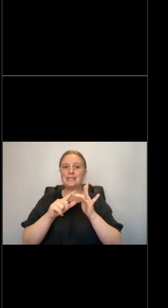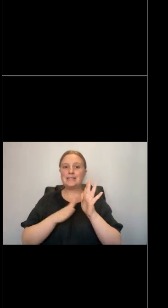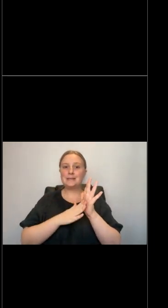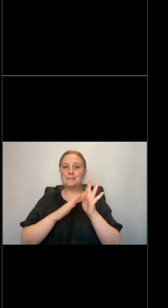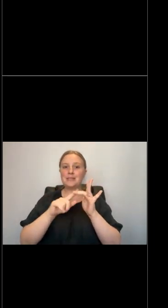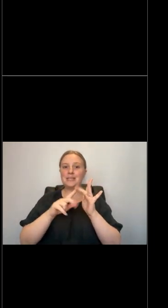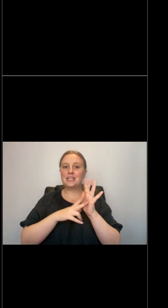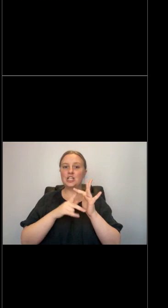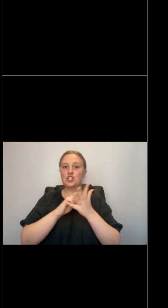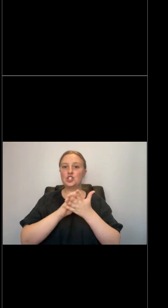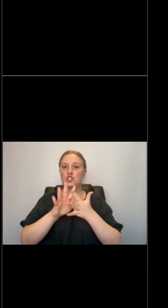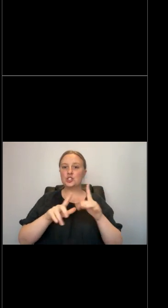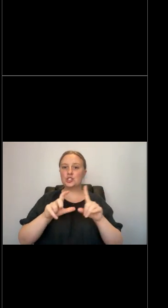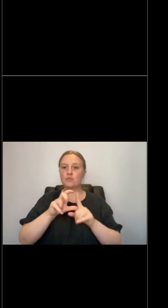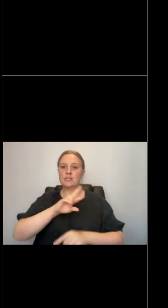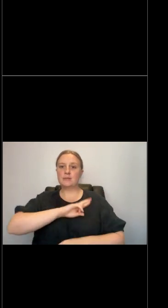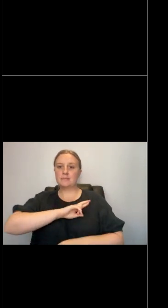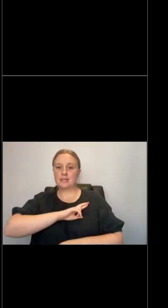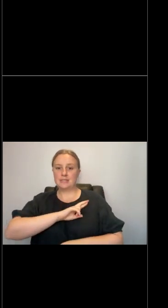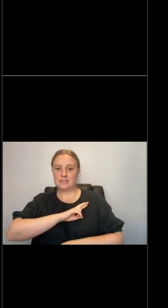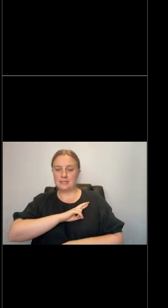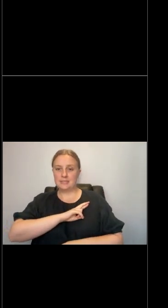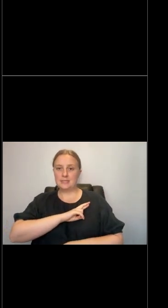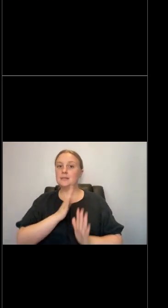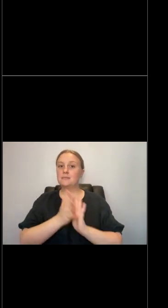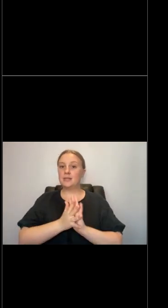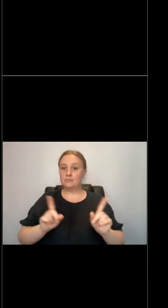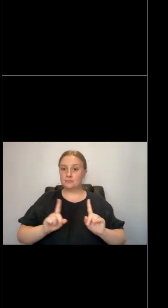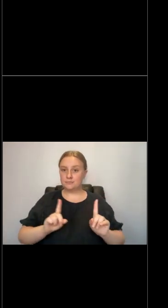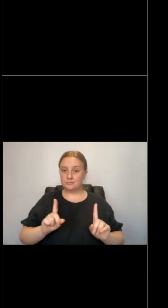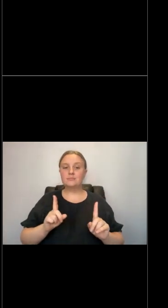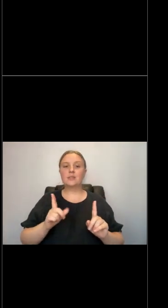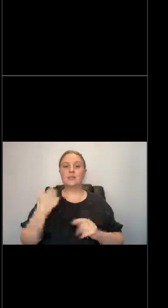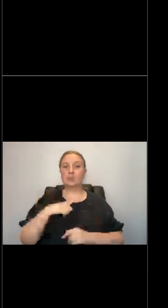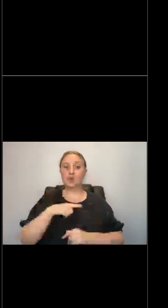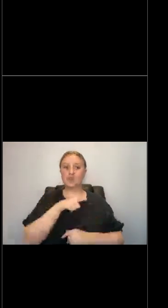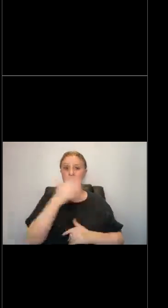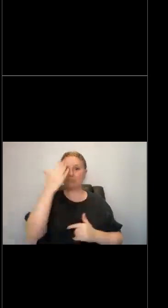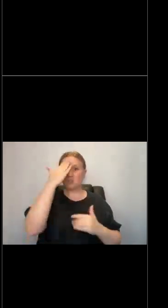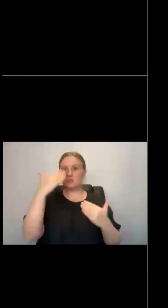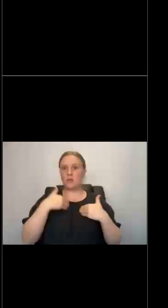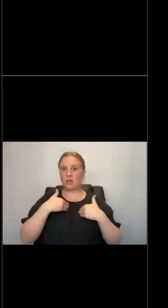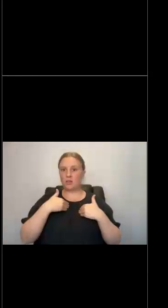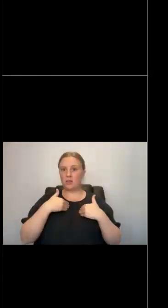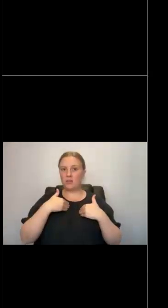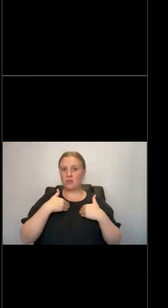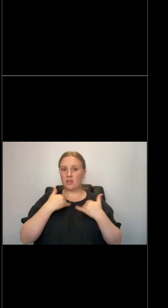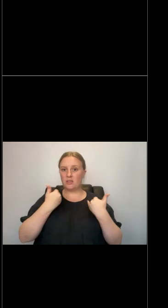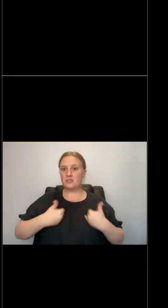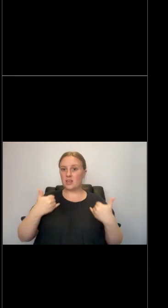of a mental condition, the defendant was substantially impaired.